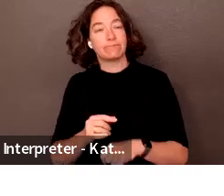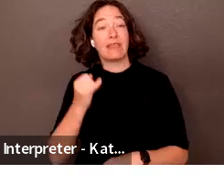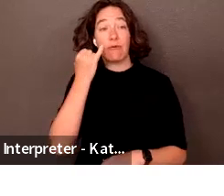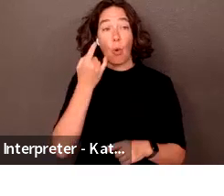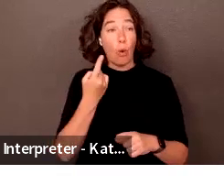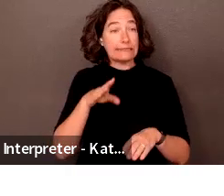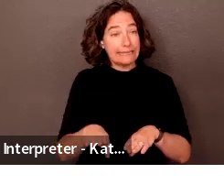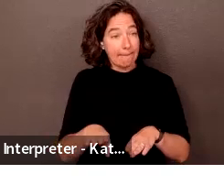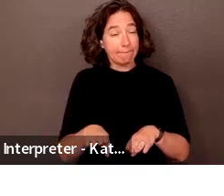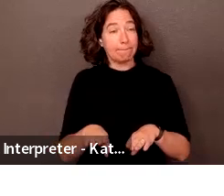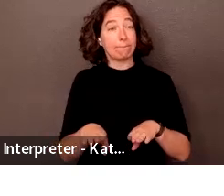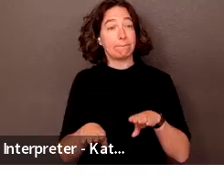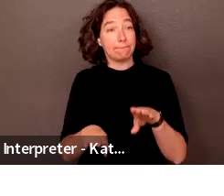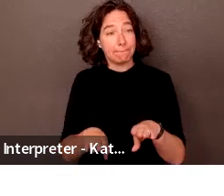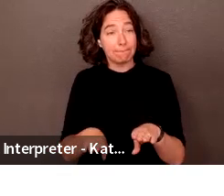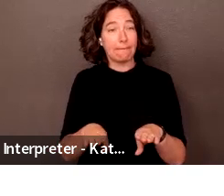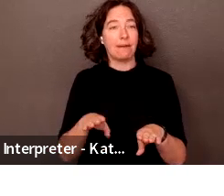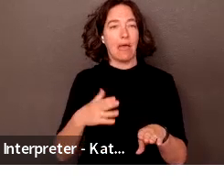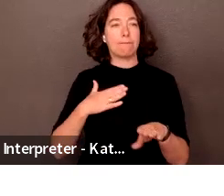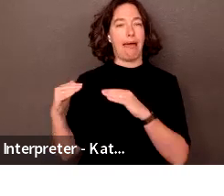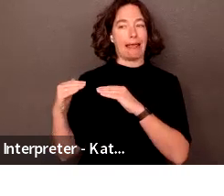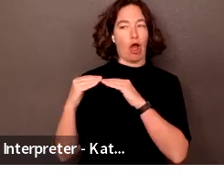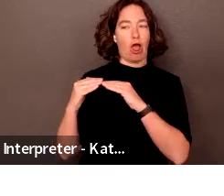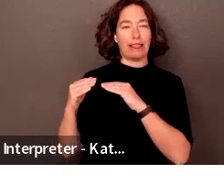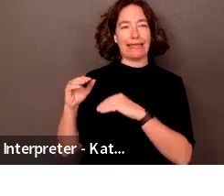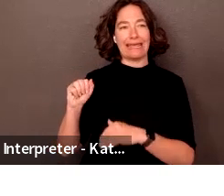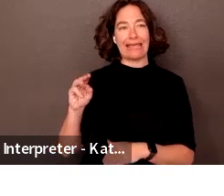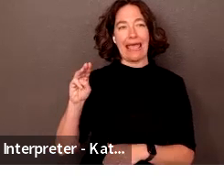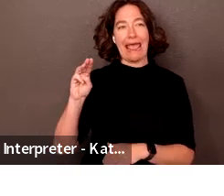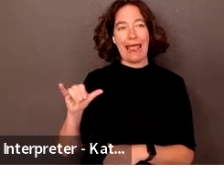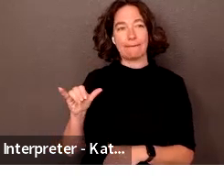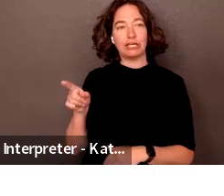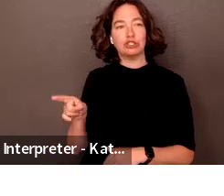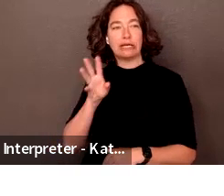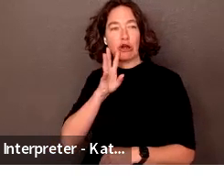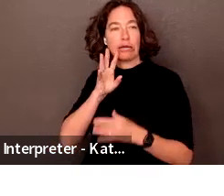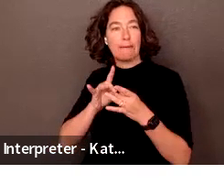And I'm still trying to get it right, so that's the reason why we call this